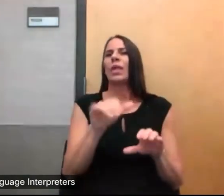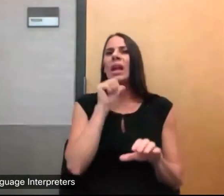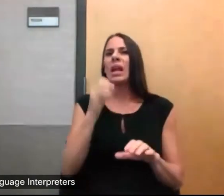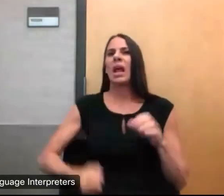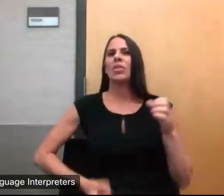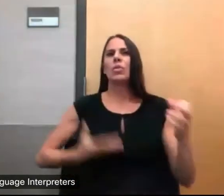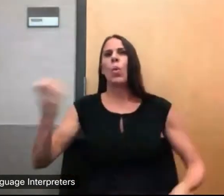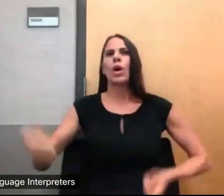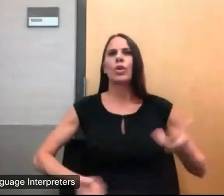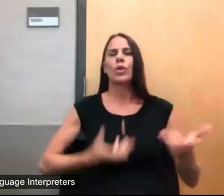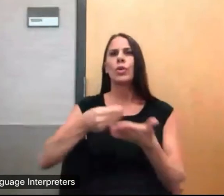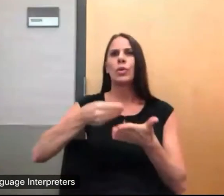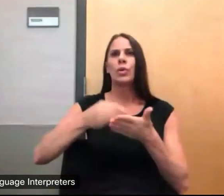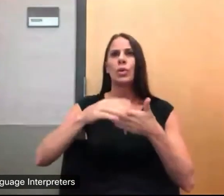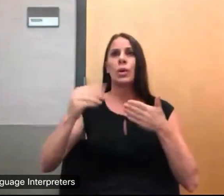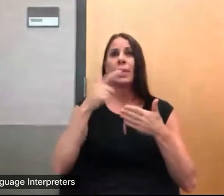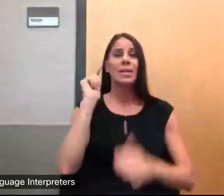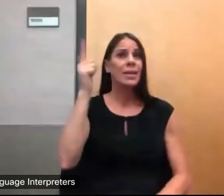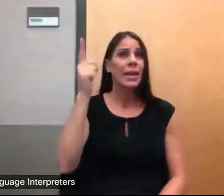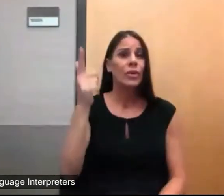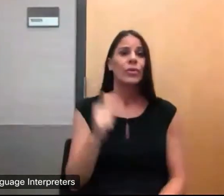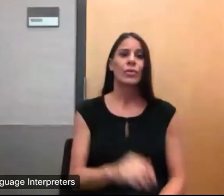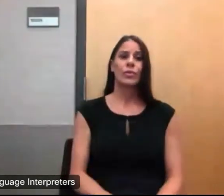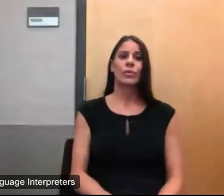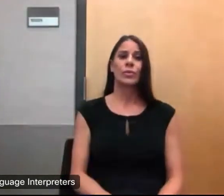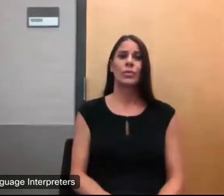down the line. Um, this is putting on the business community.